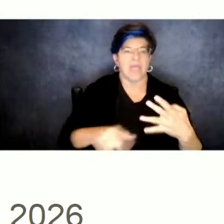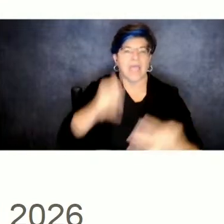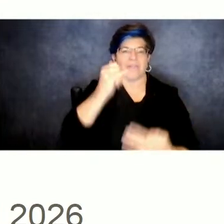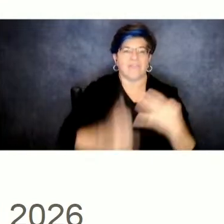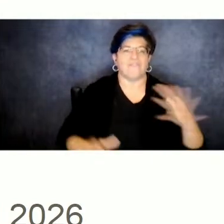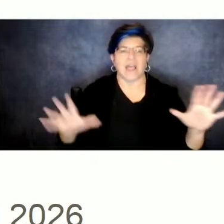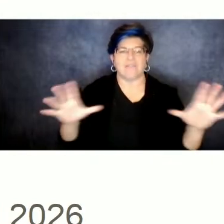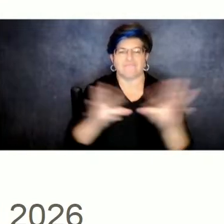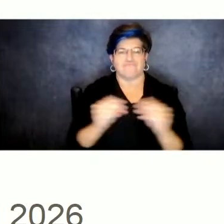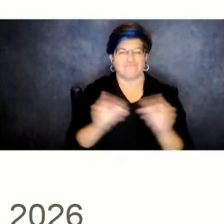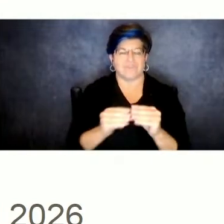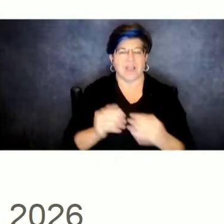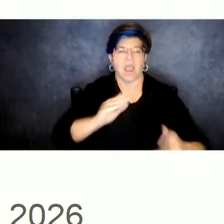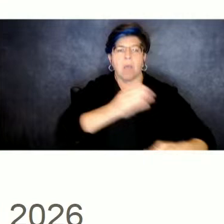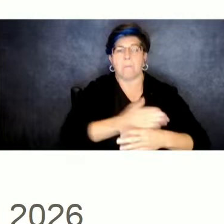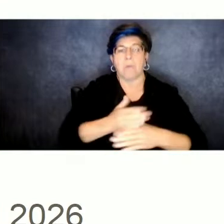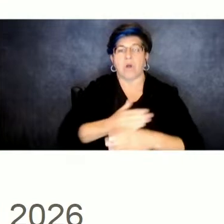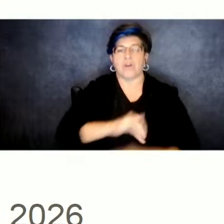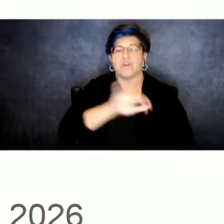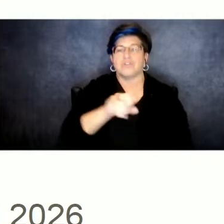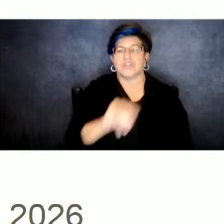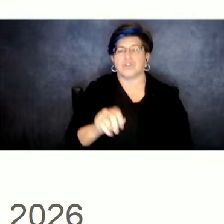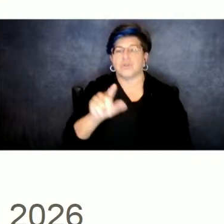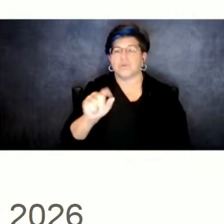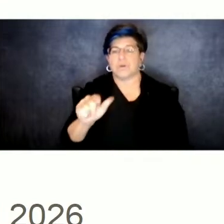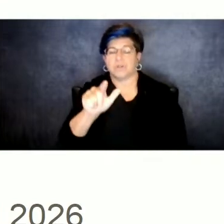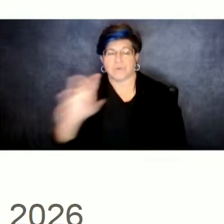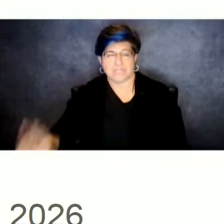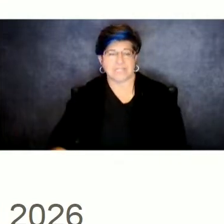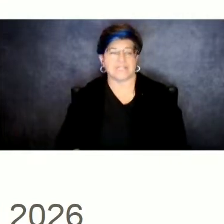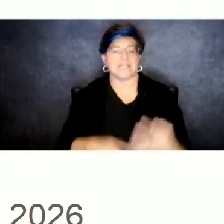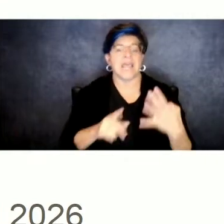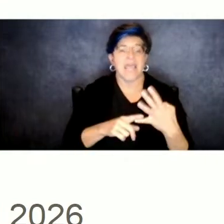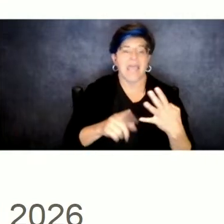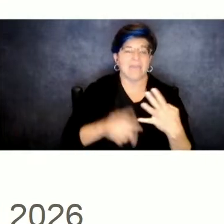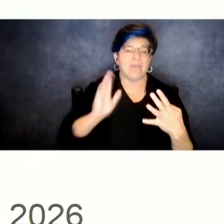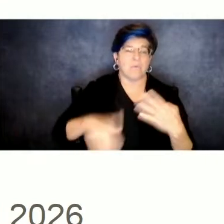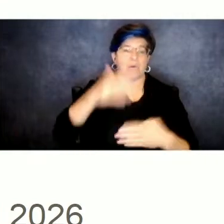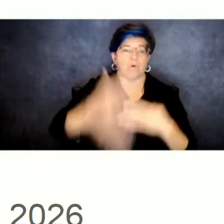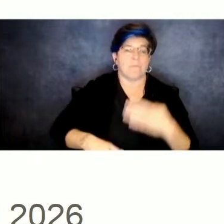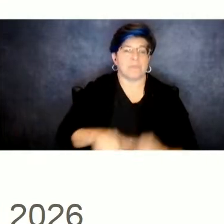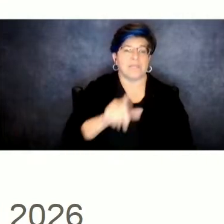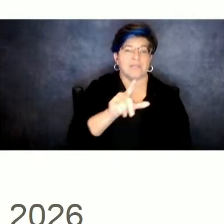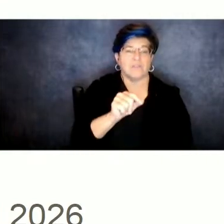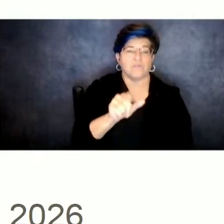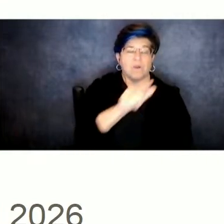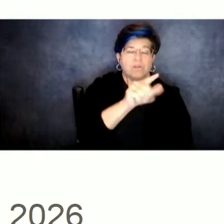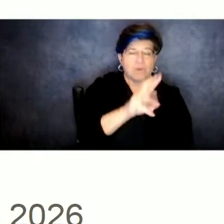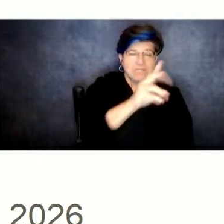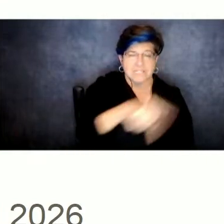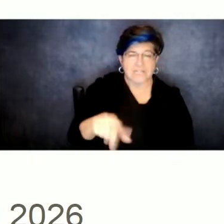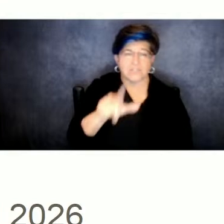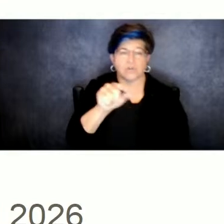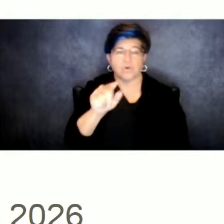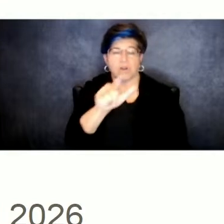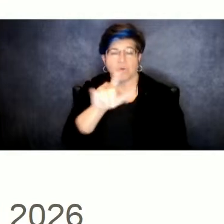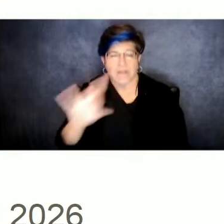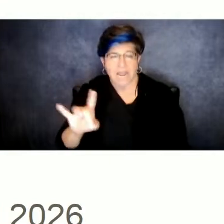FEBRUARY TO APRIL AND THEN WE WILL HAVE THE FINAL CONVENING